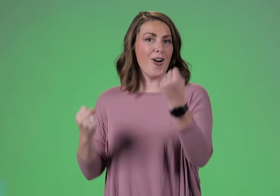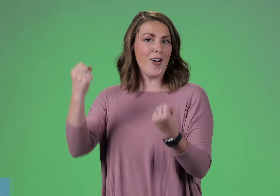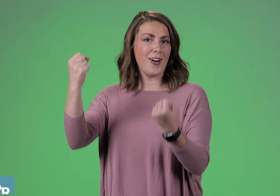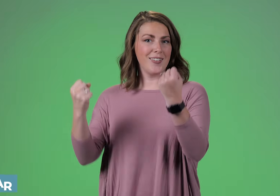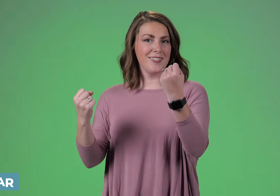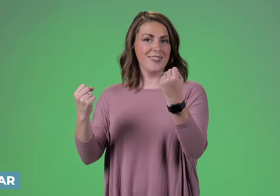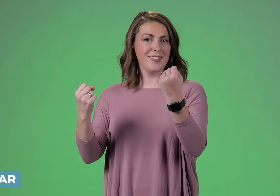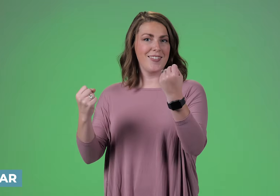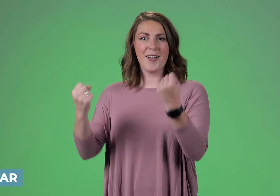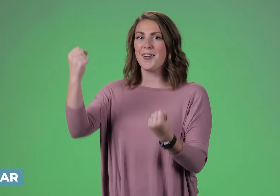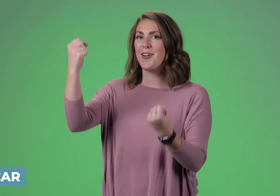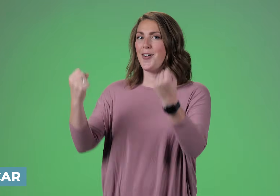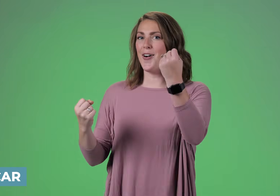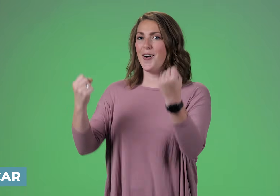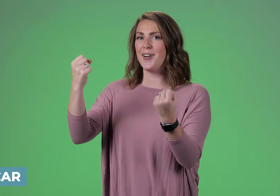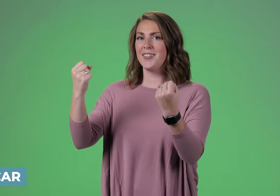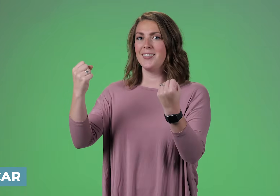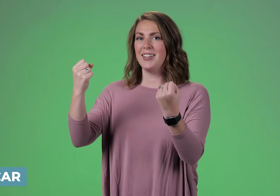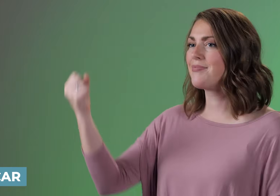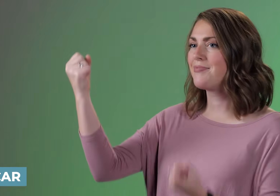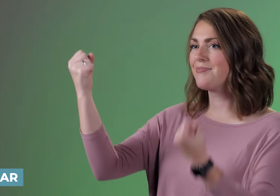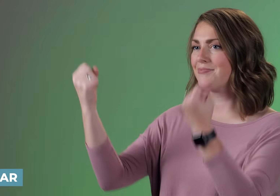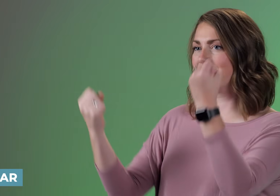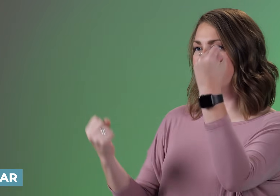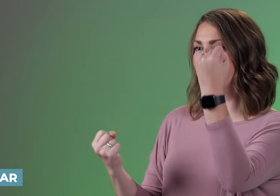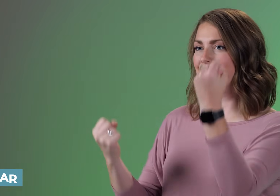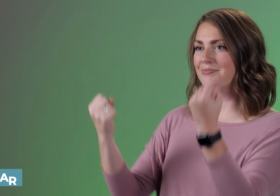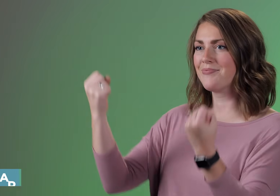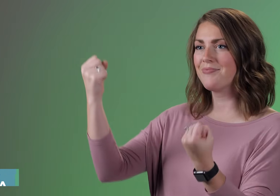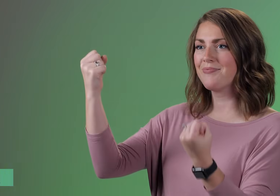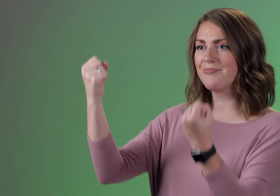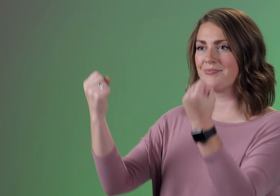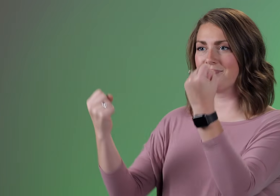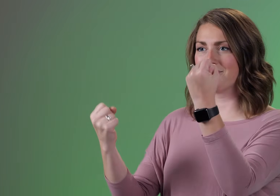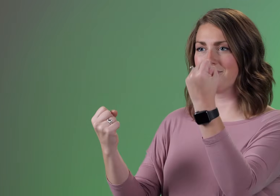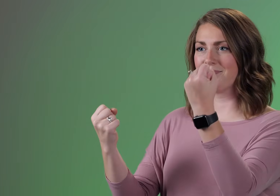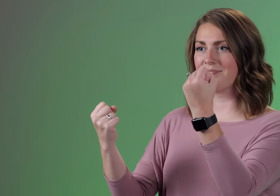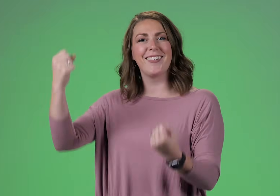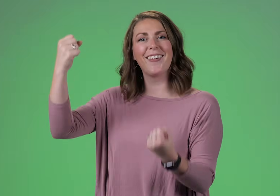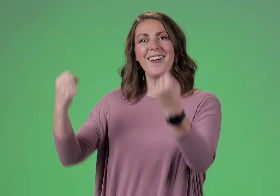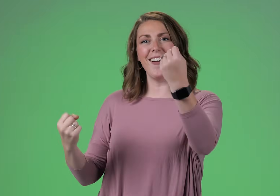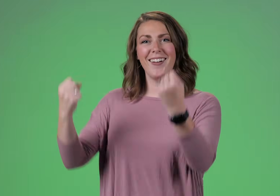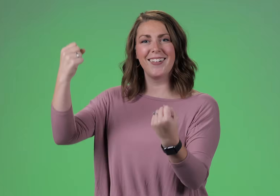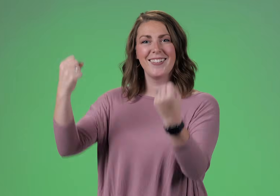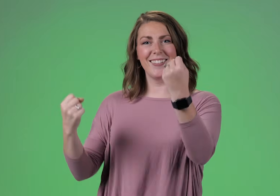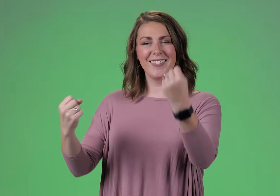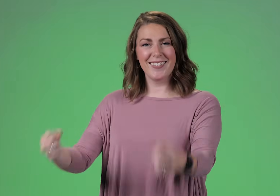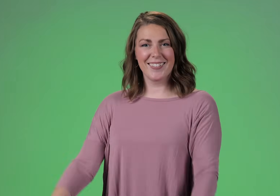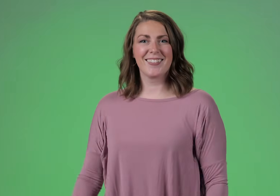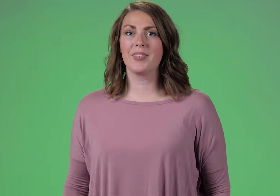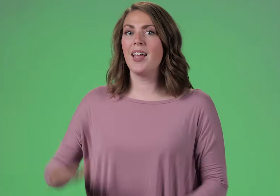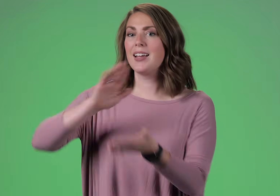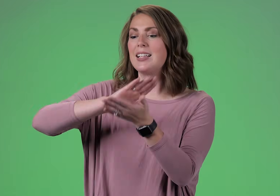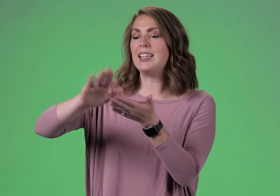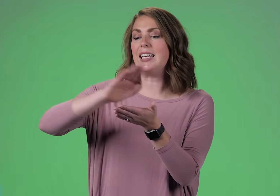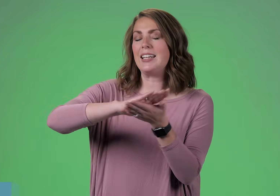CAR CAR It's just like you're driving a car. CAR CLEAN